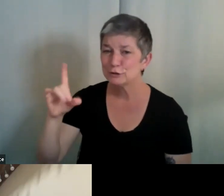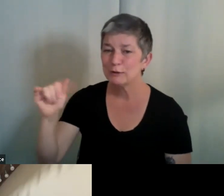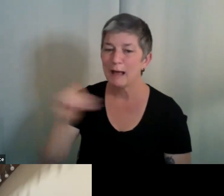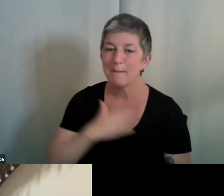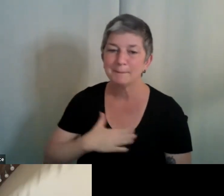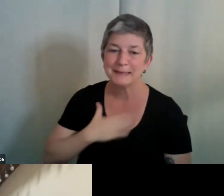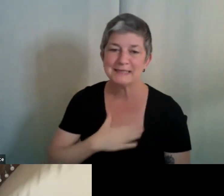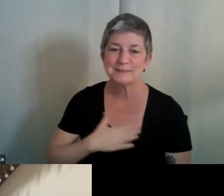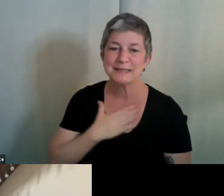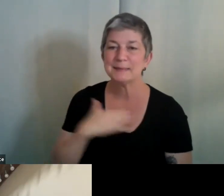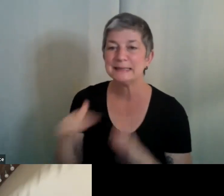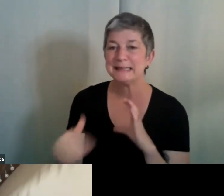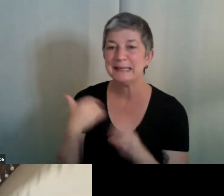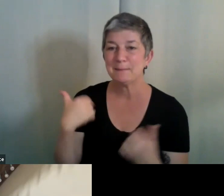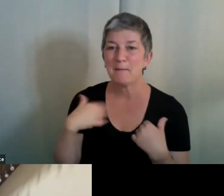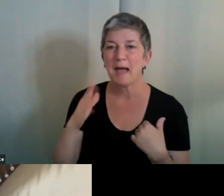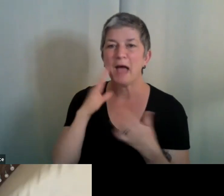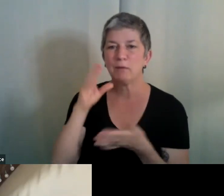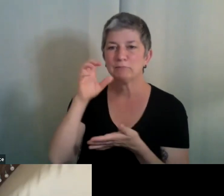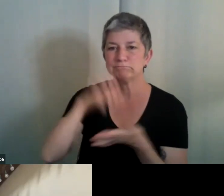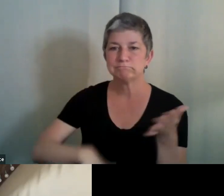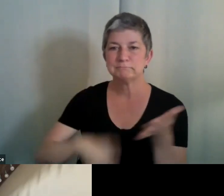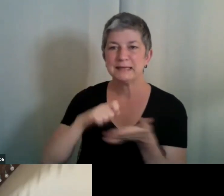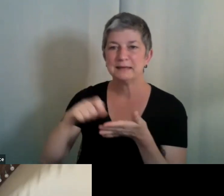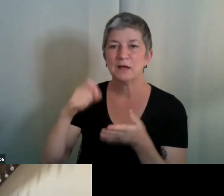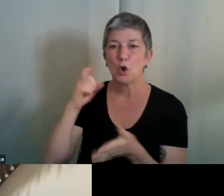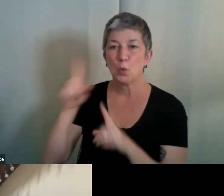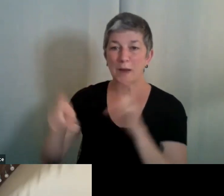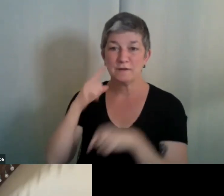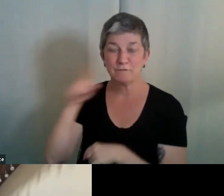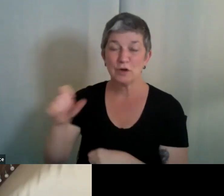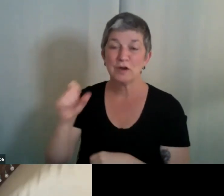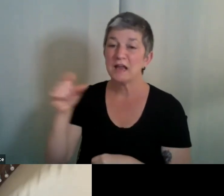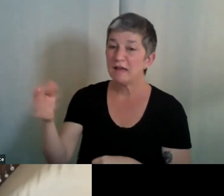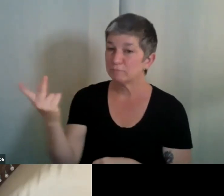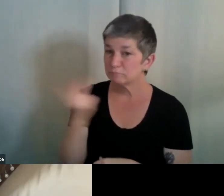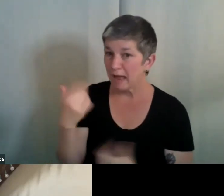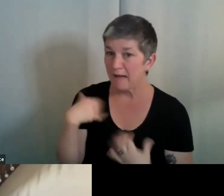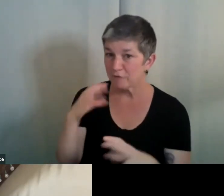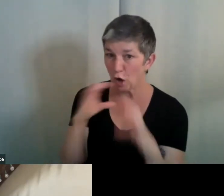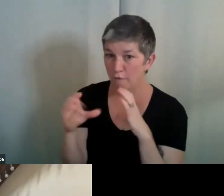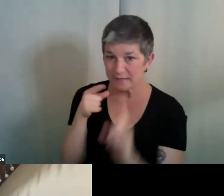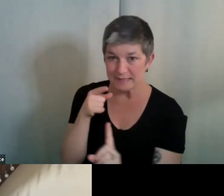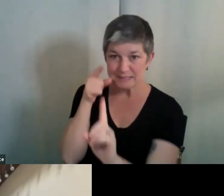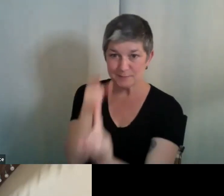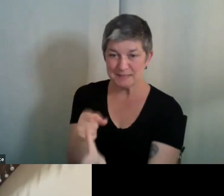will actually draft some questions for you. And if you want to have a conversation, that's specific. I'm happy to do